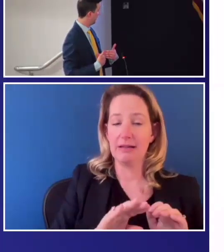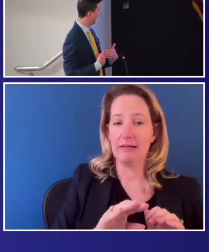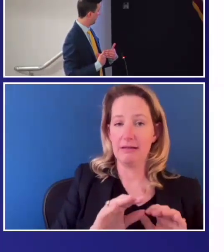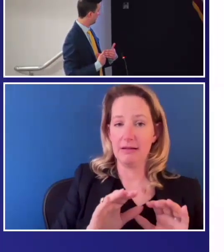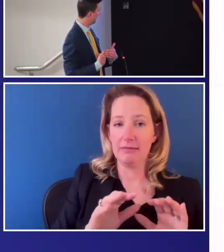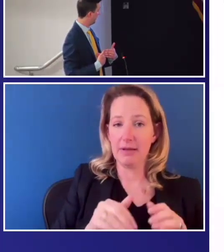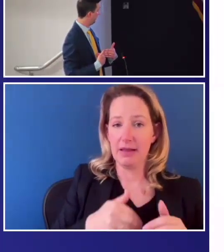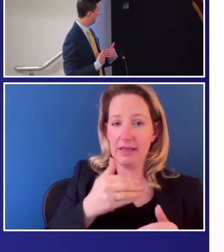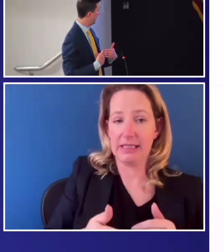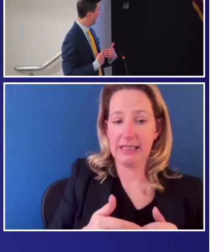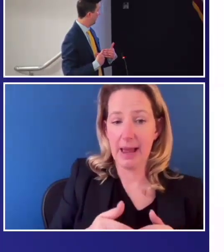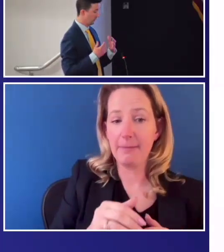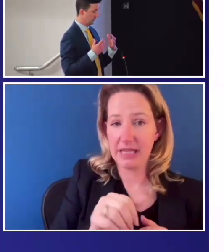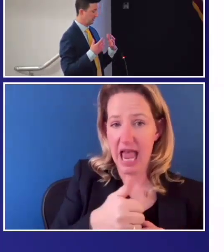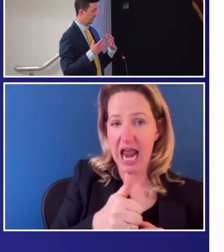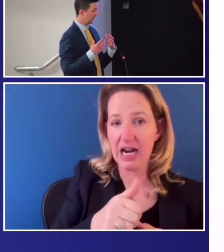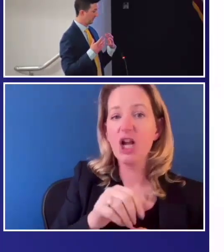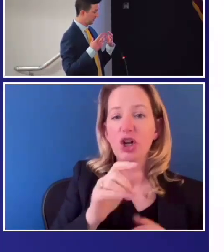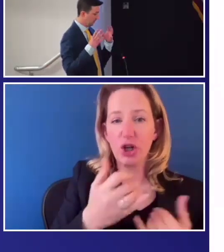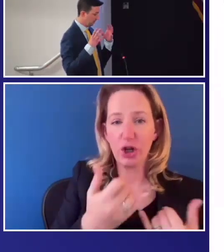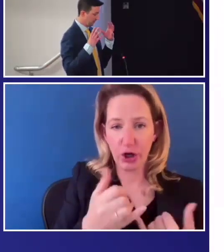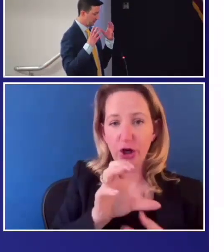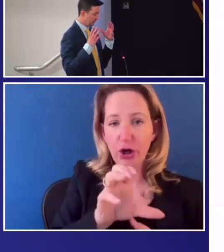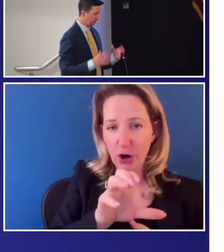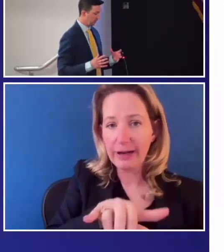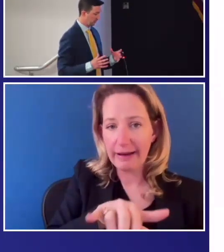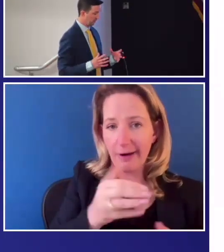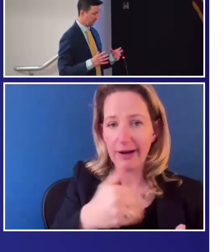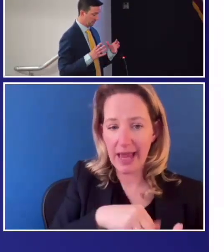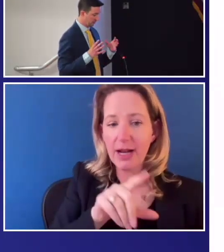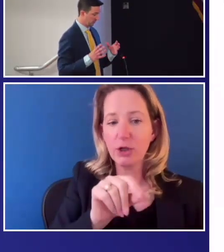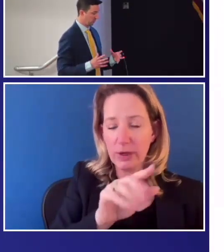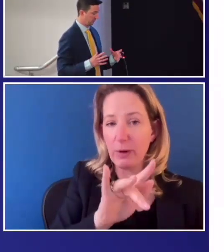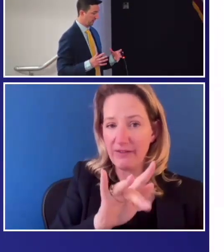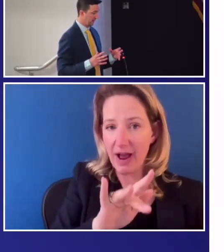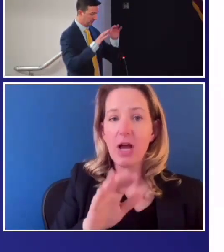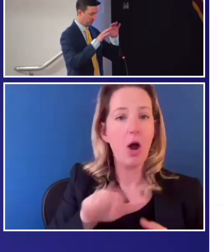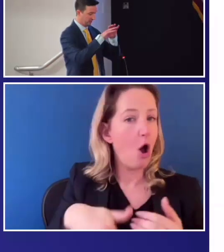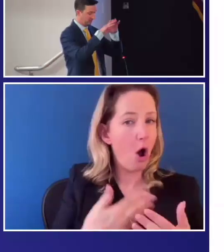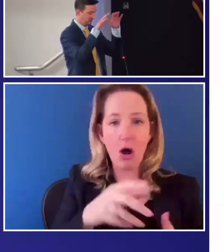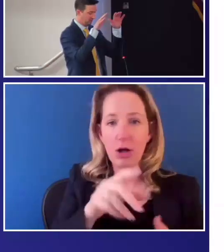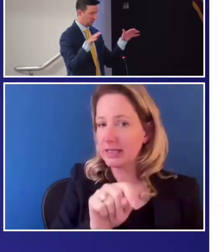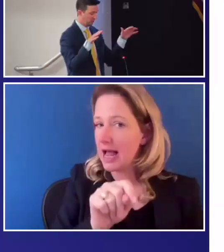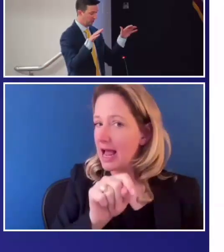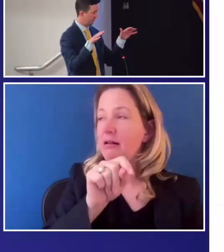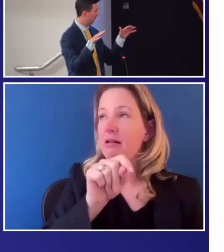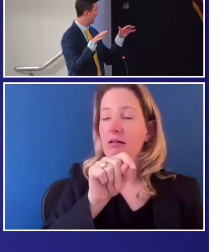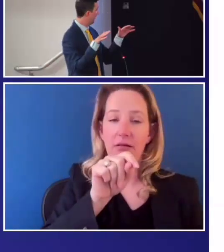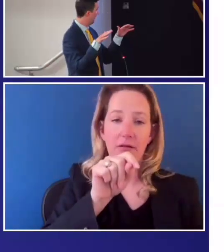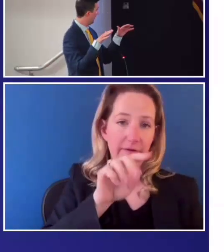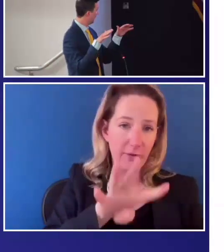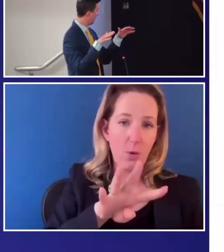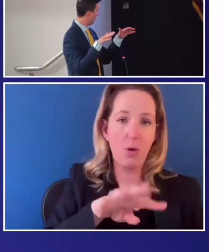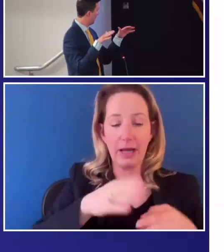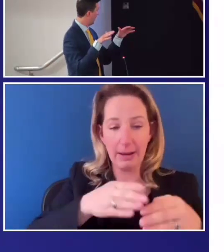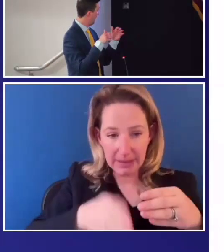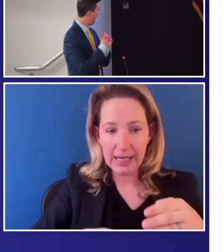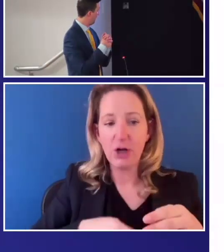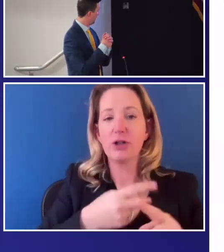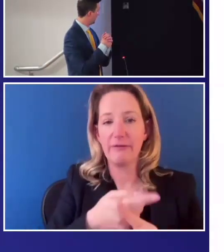hypothetical example. You would take the -- all the Title IV completers from 2025 that share the same two-digit CIP code at the